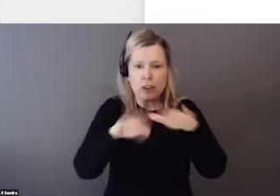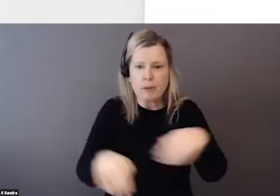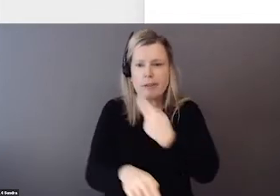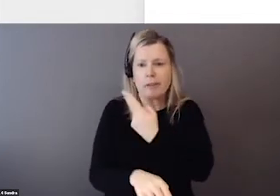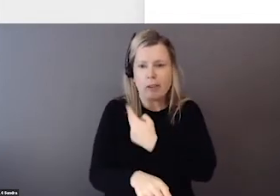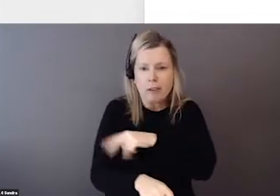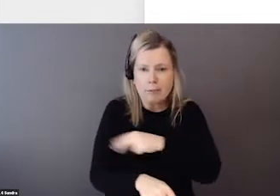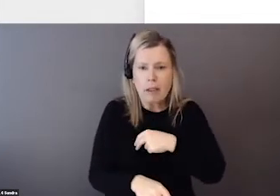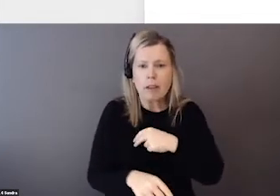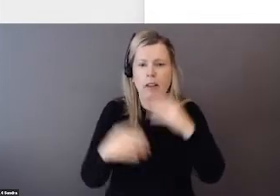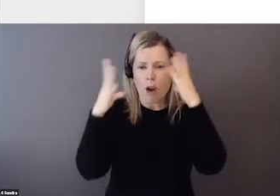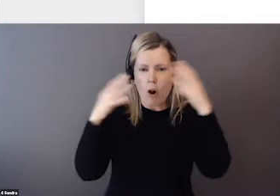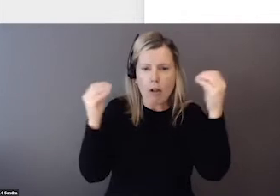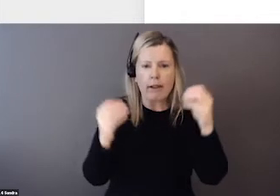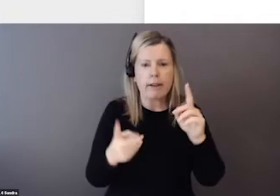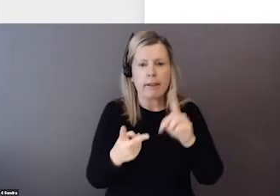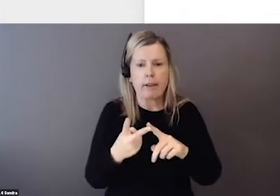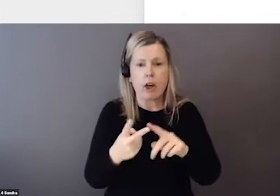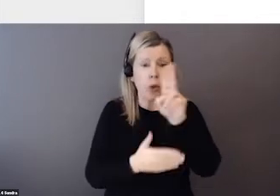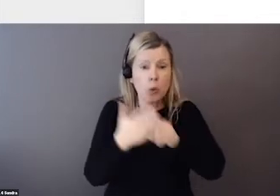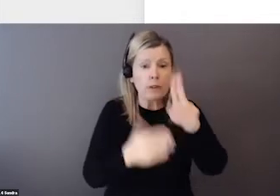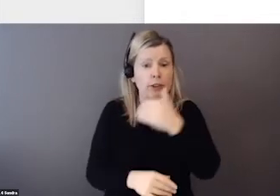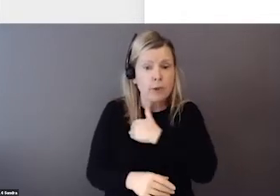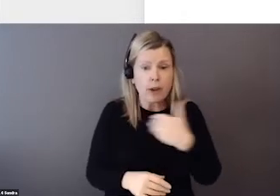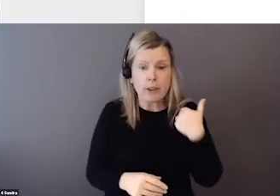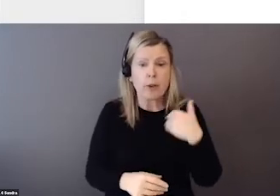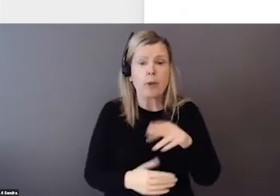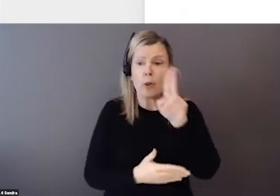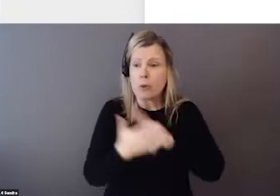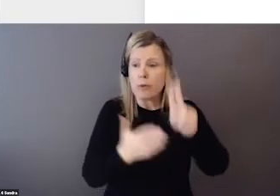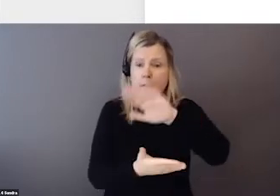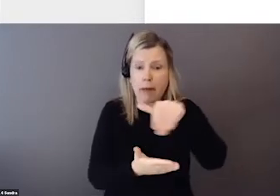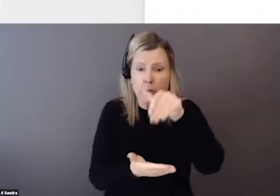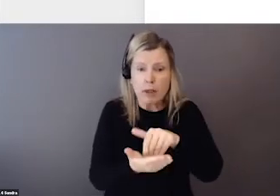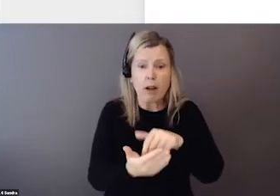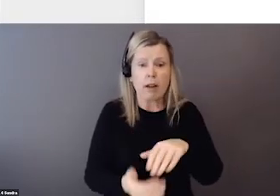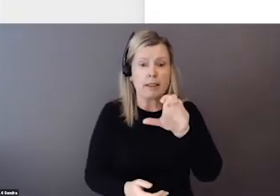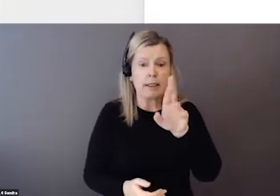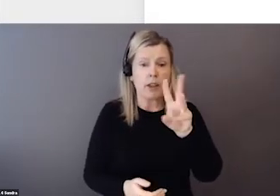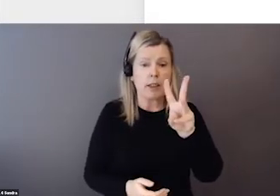and at the University of Montreal, here at the CRWDP, at McMaster University and George Brown College and OCAD University.